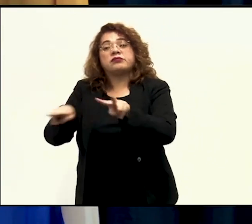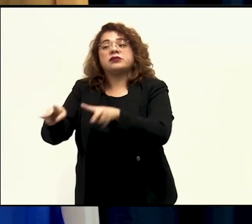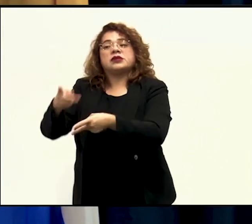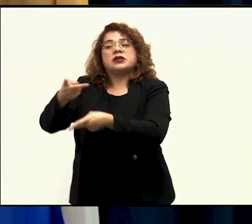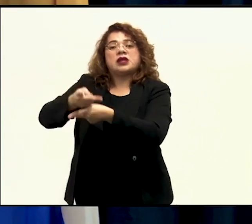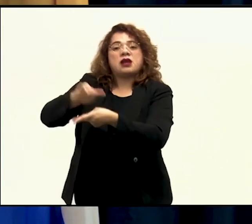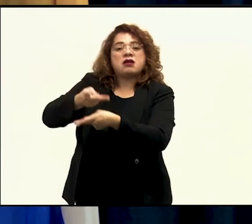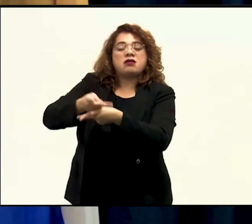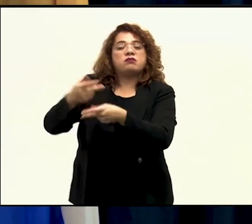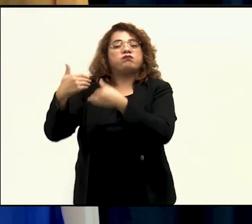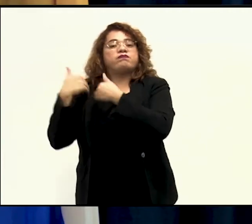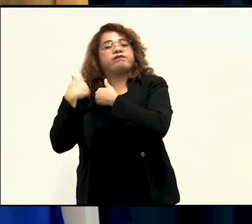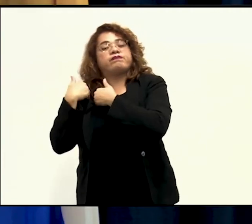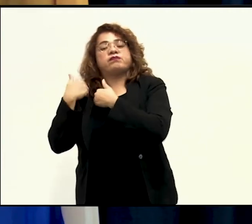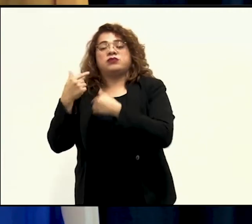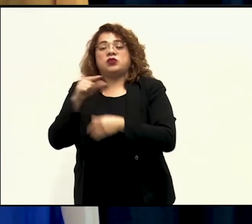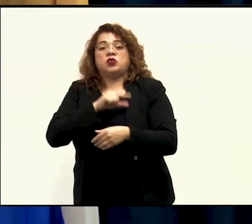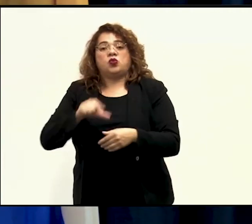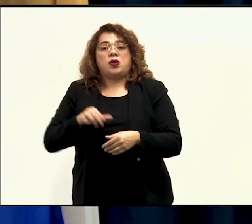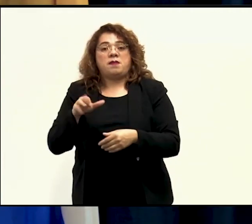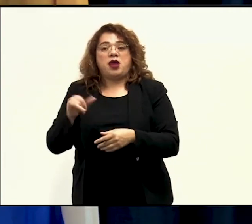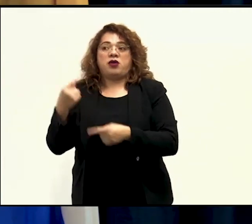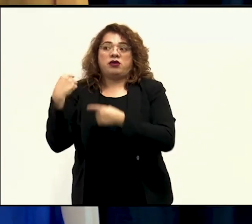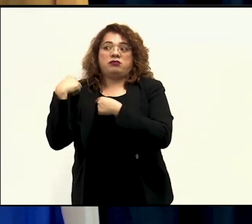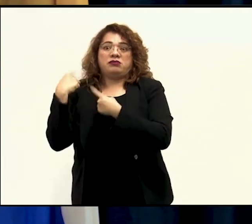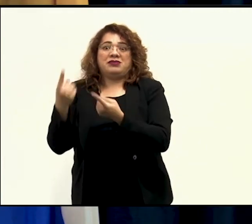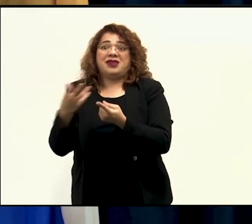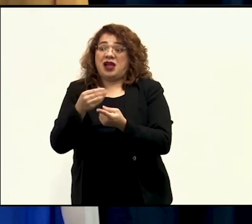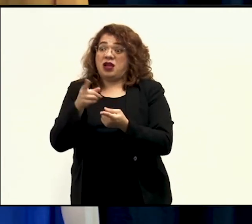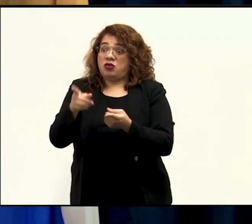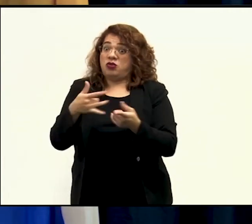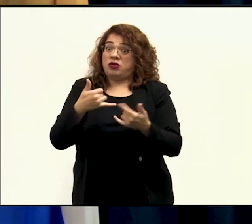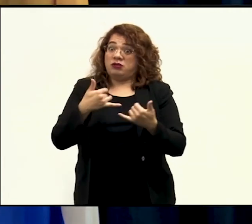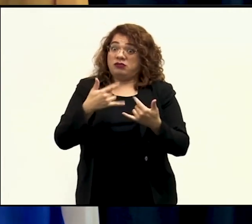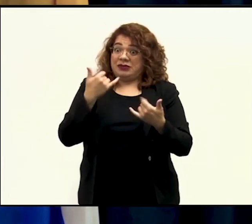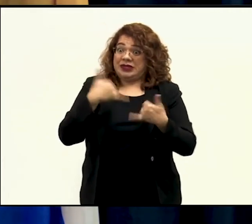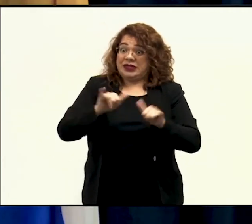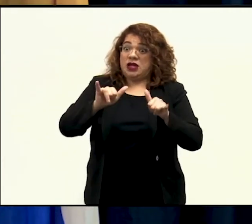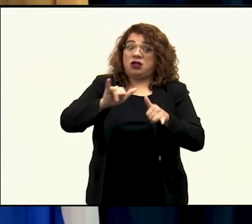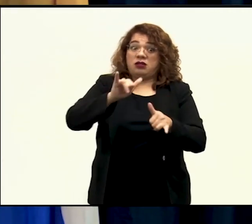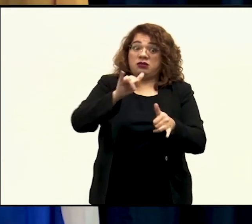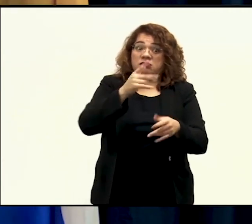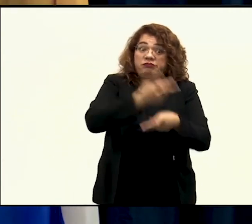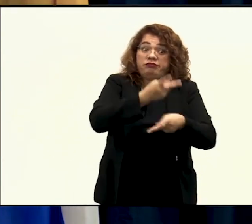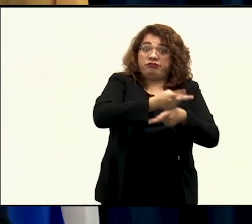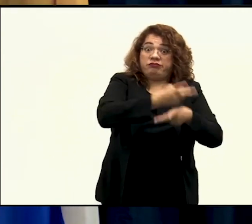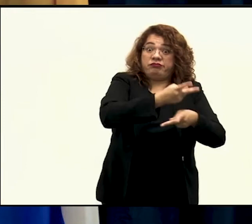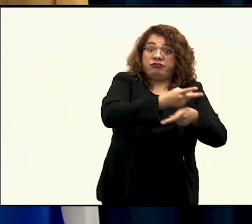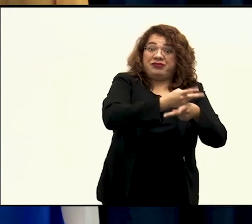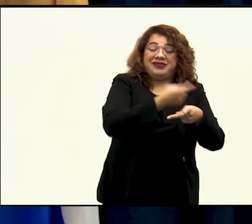years and do you feel that the city should work to preserve the Queen Mary in light of recent reports? Okay got it.